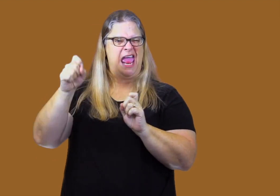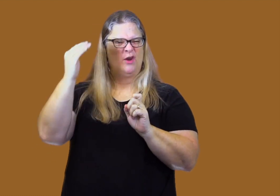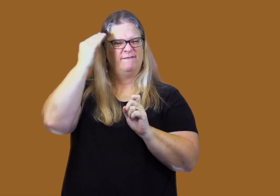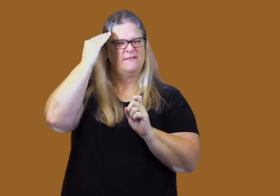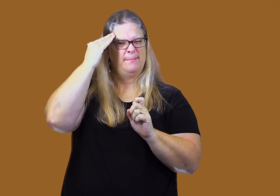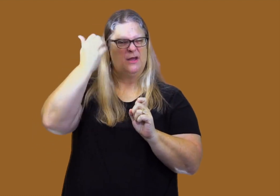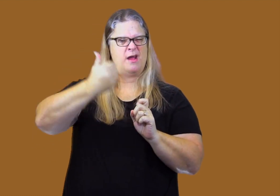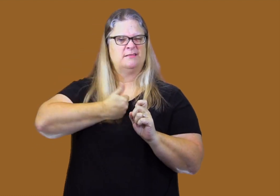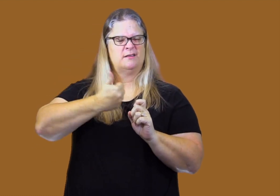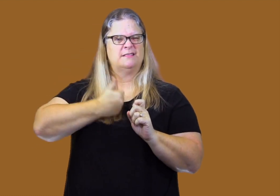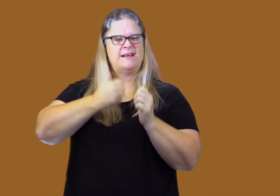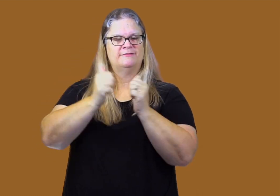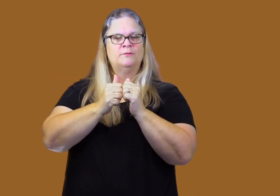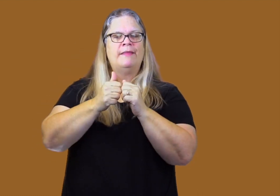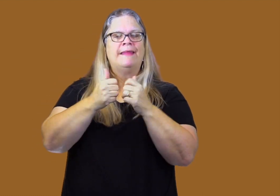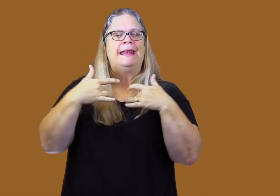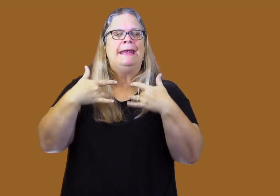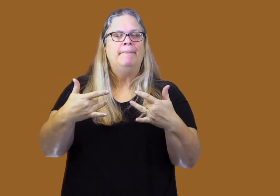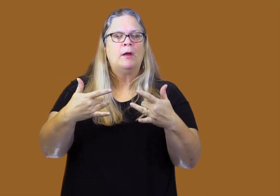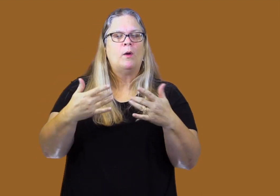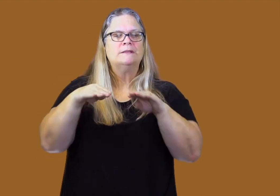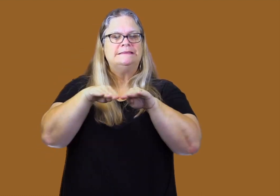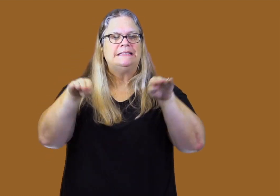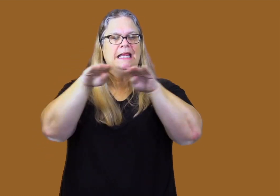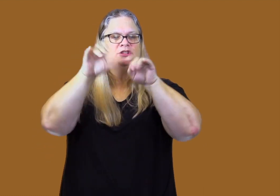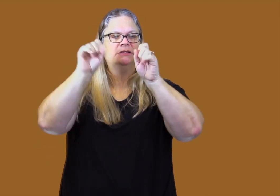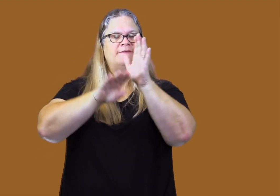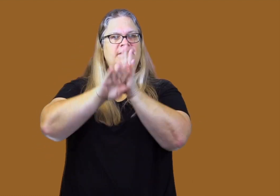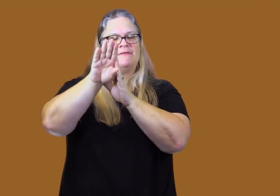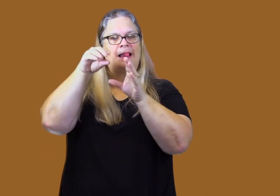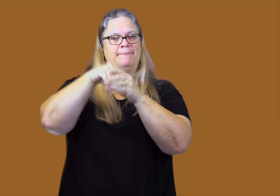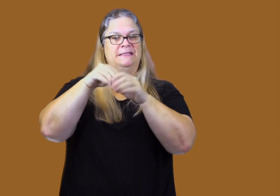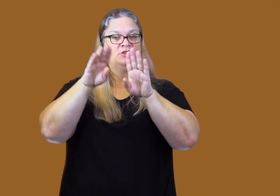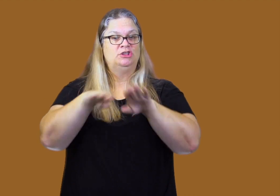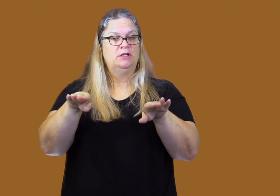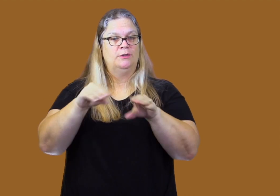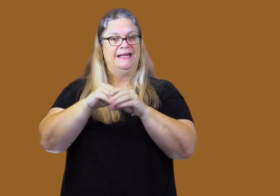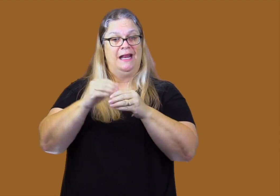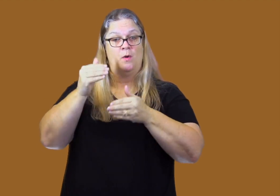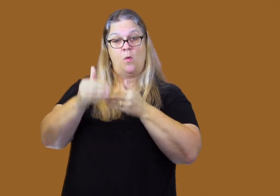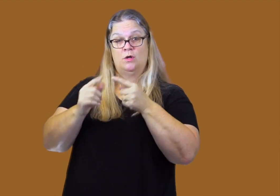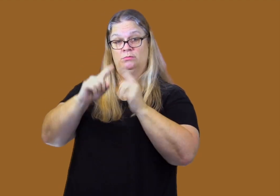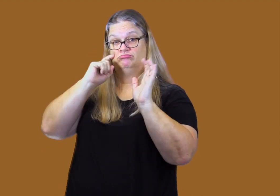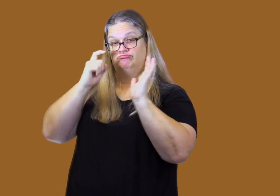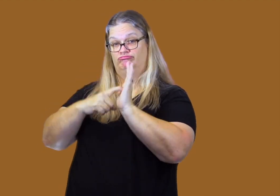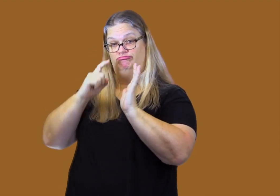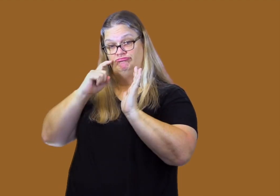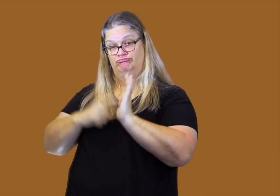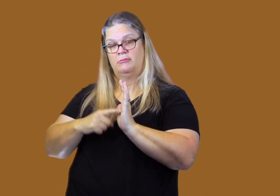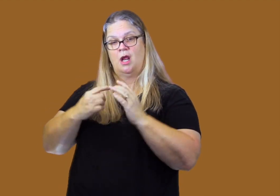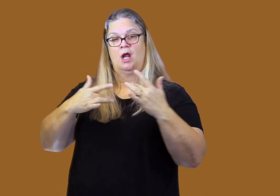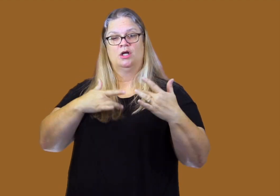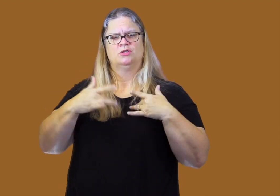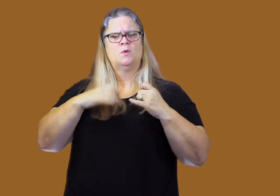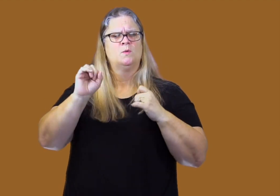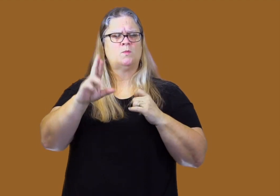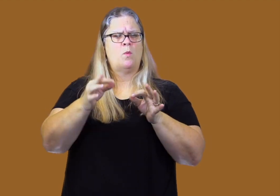we had to familiarize ourselves with the different typical stages of development in children in order to recognize concerns